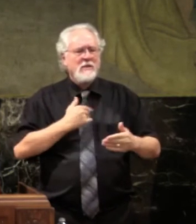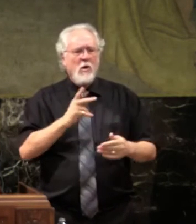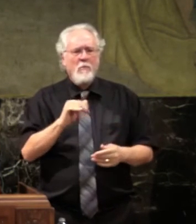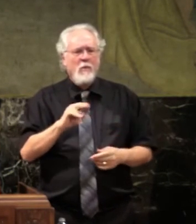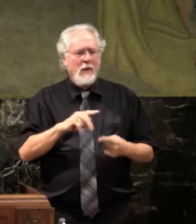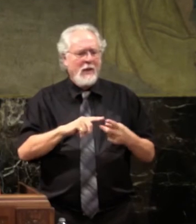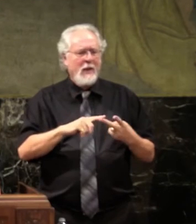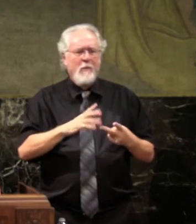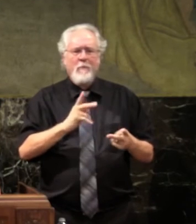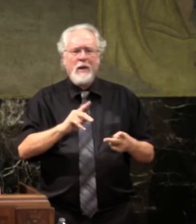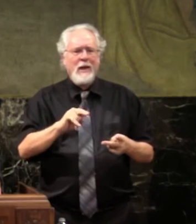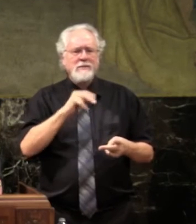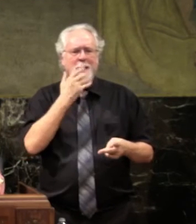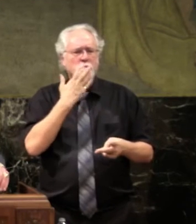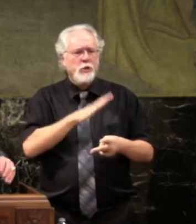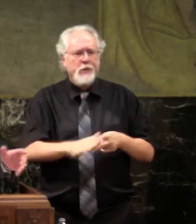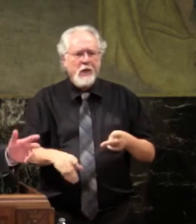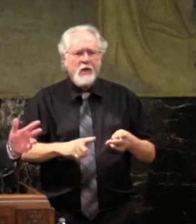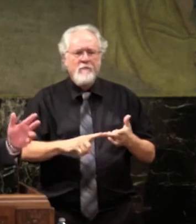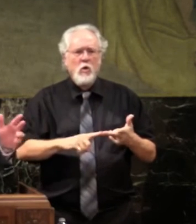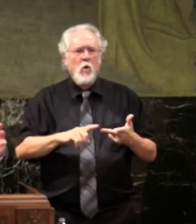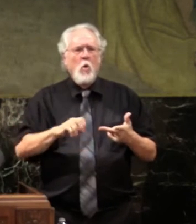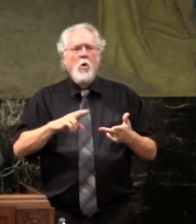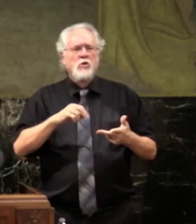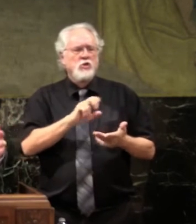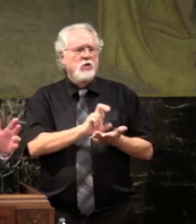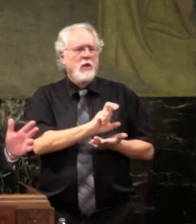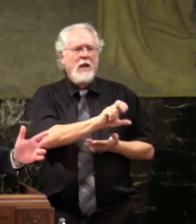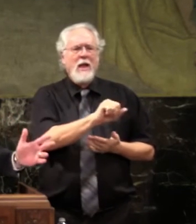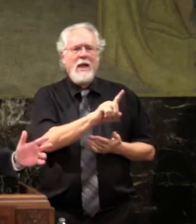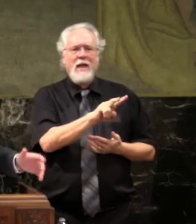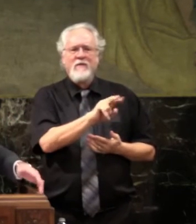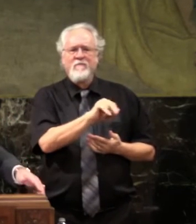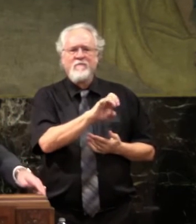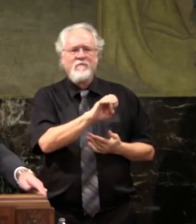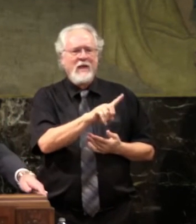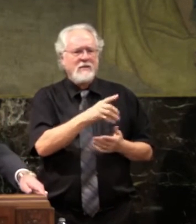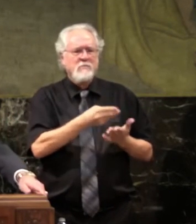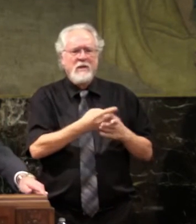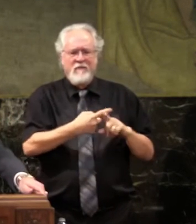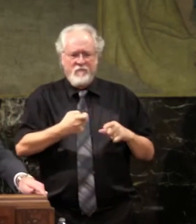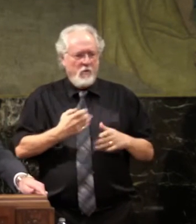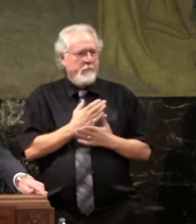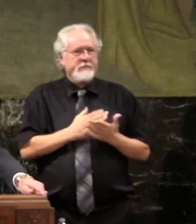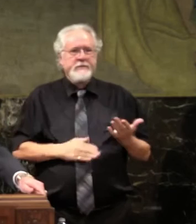or that we should have advanced the money from some account that obviously don't know anything about here in